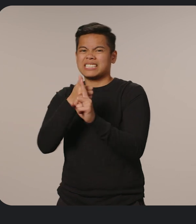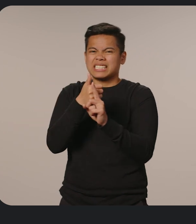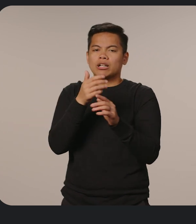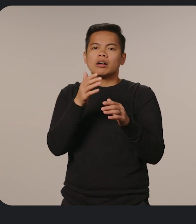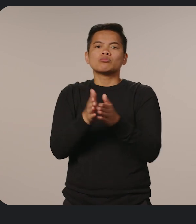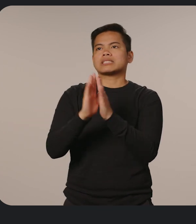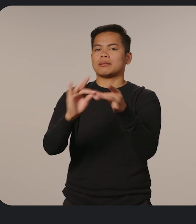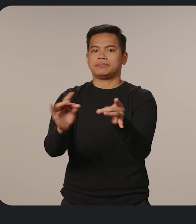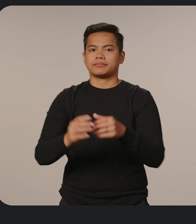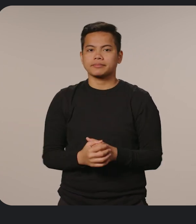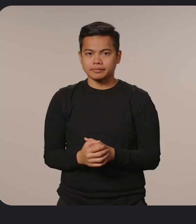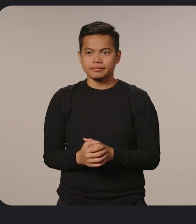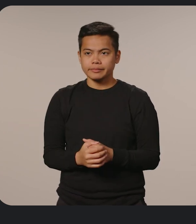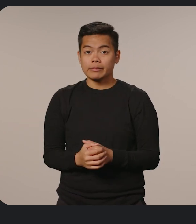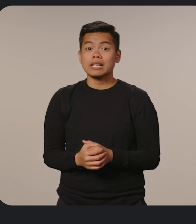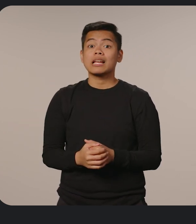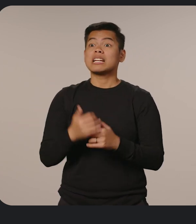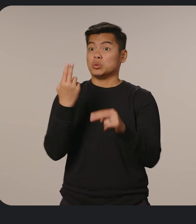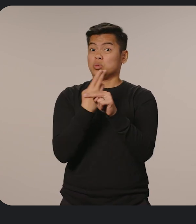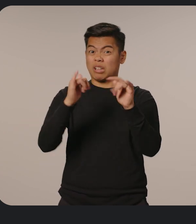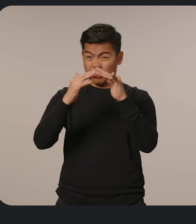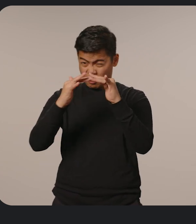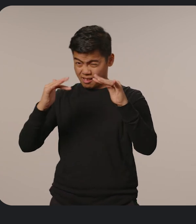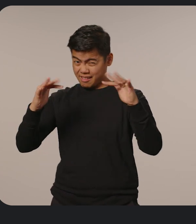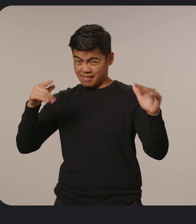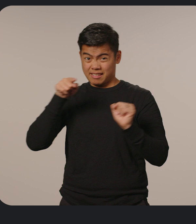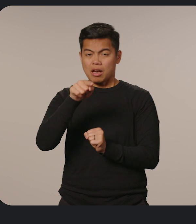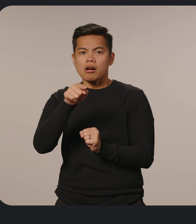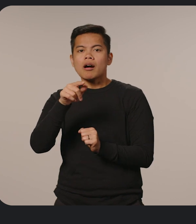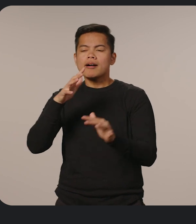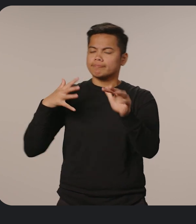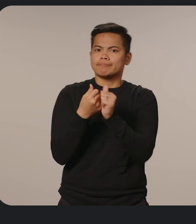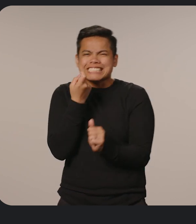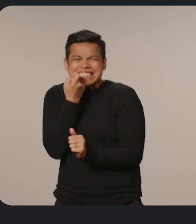pull request comment to use Dynamic preview channels update